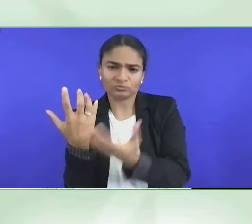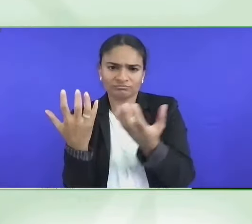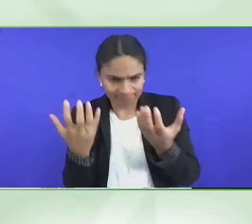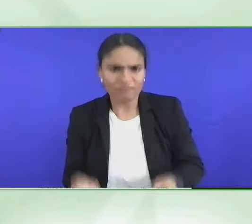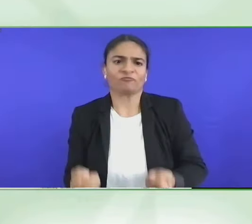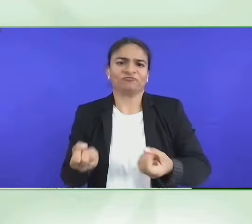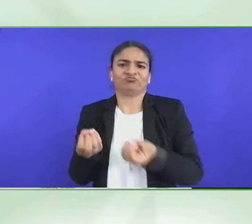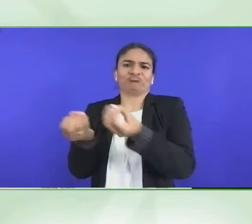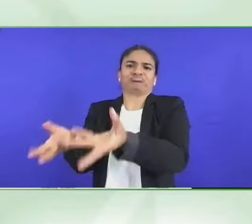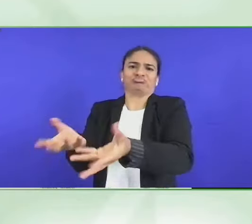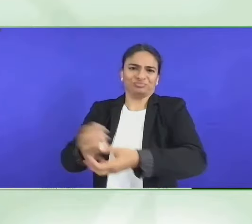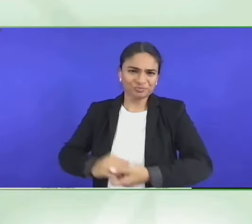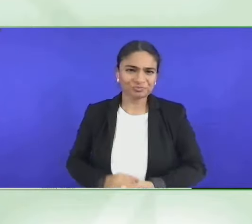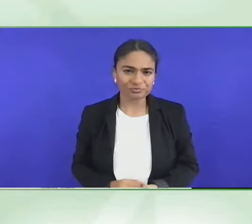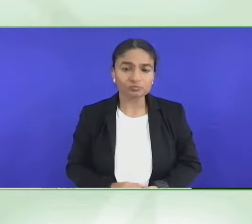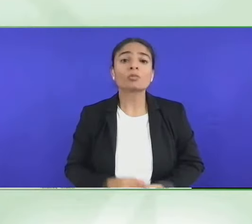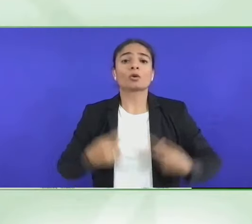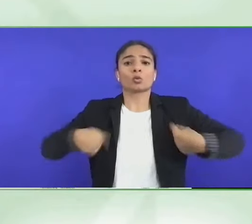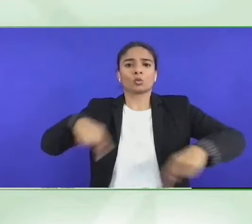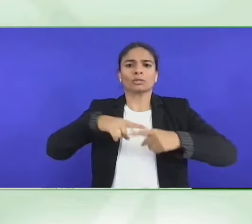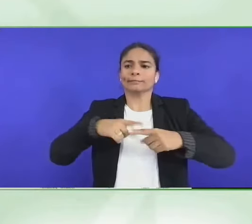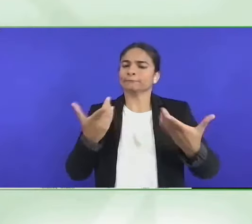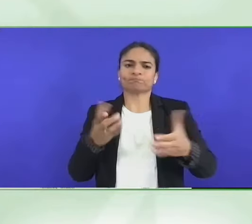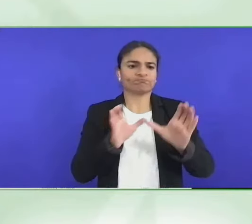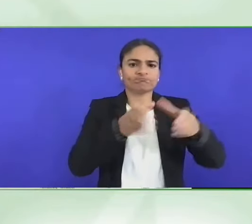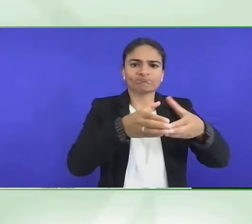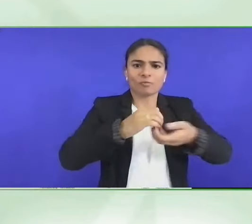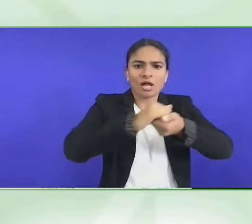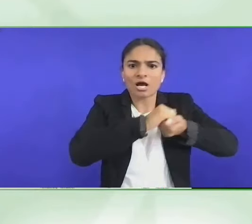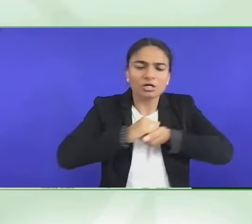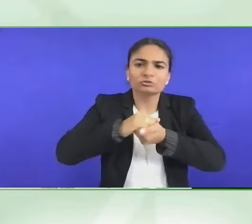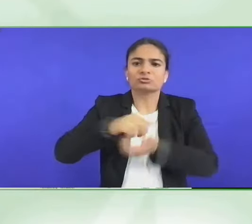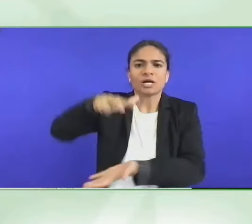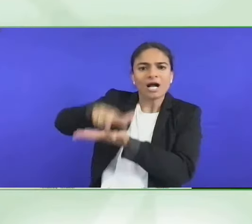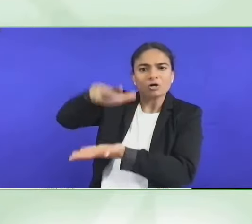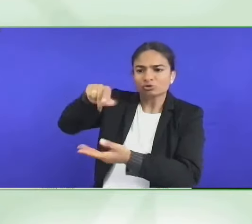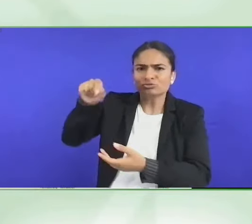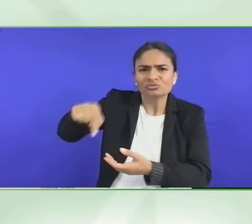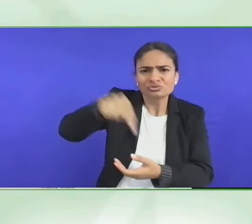of the company, part of our unions, our management, and not separate.